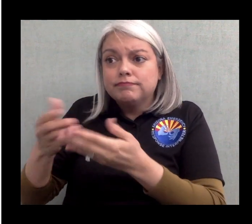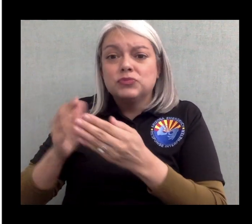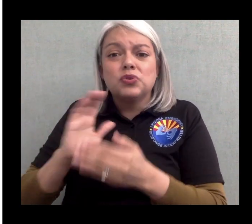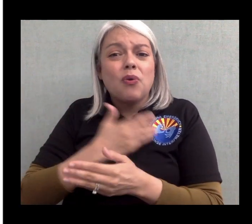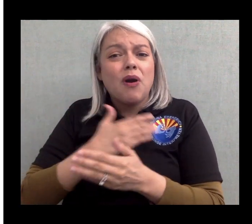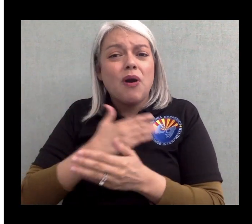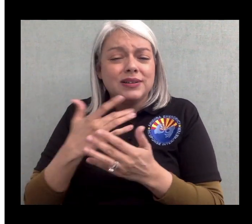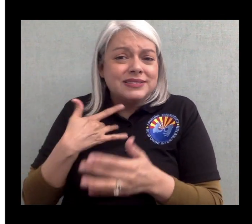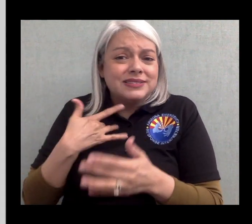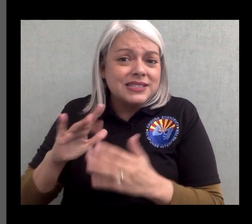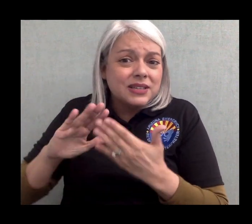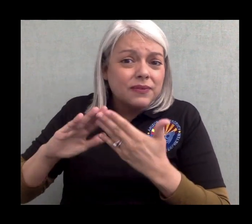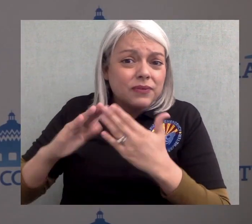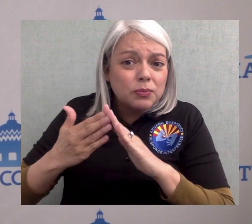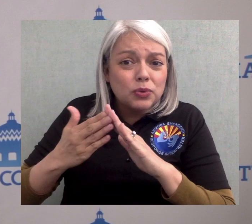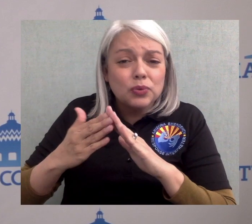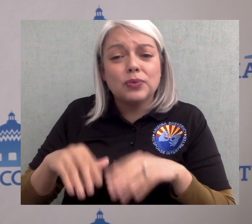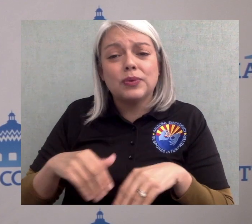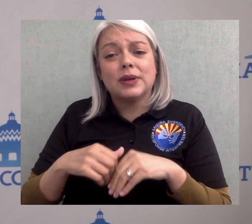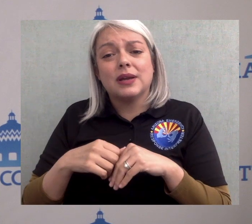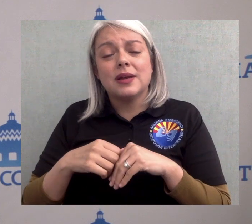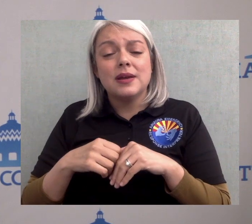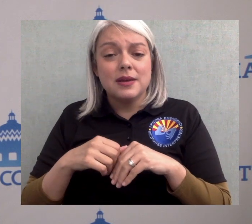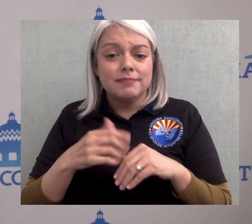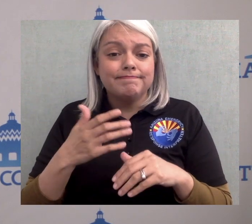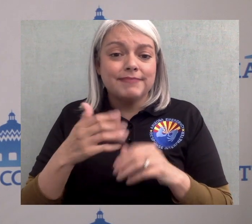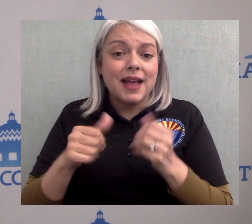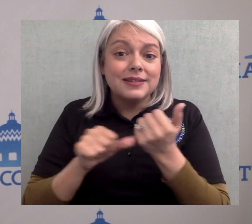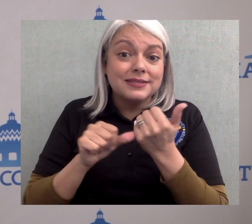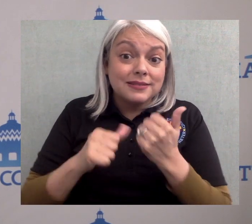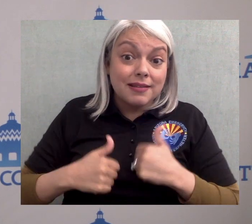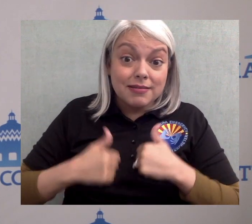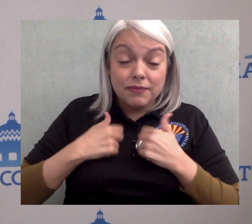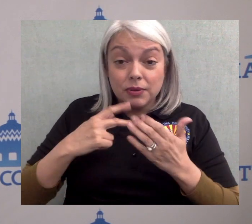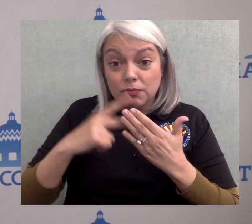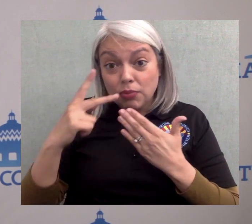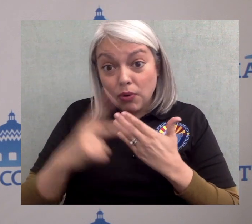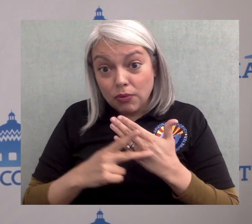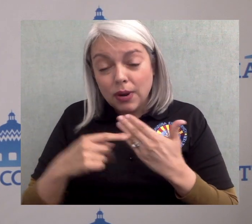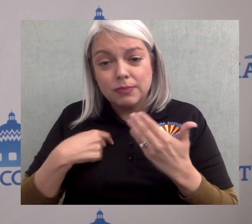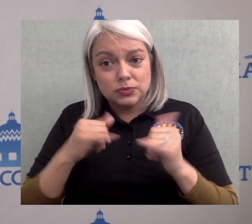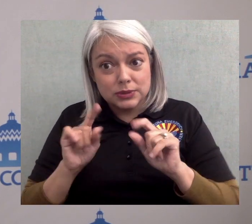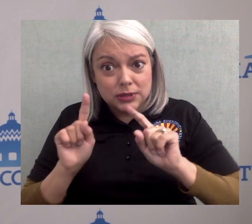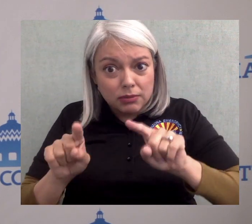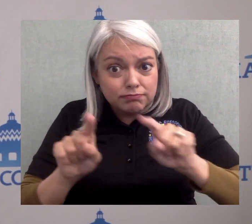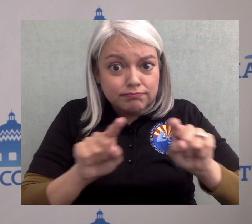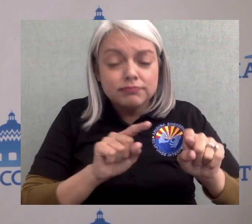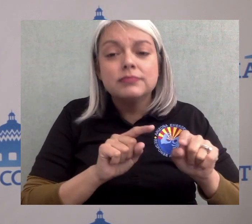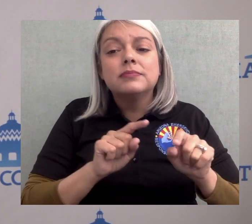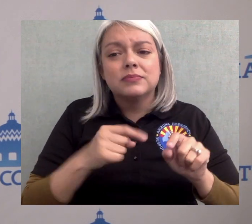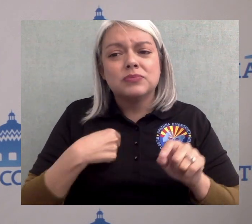our assisted livings. We remain cautious and concerned about this allotment and we continue